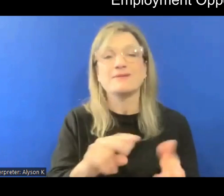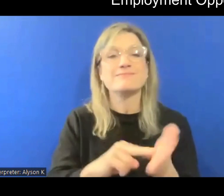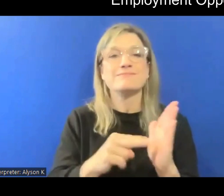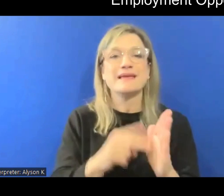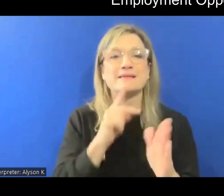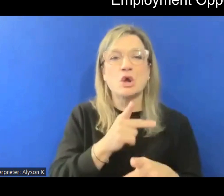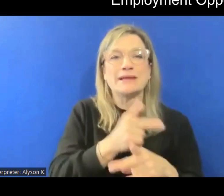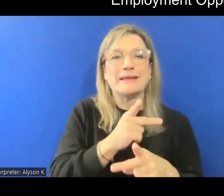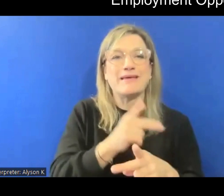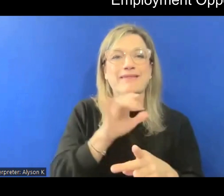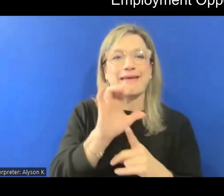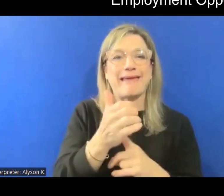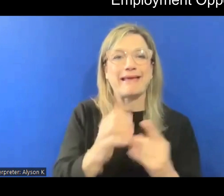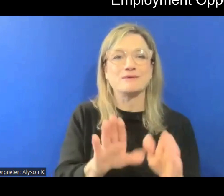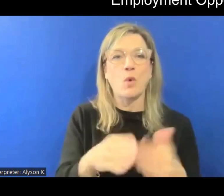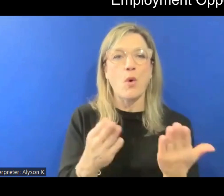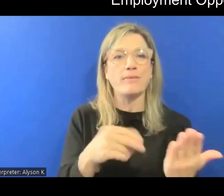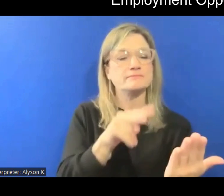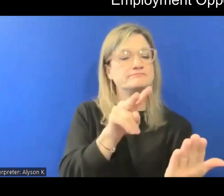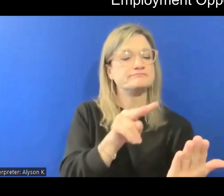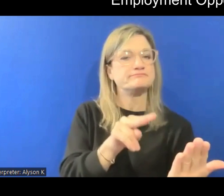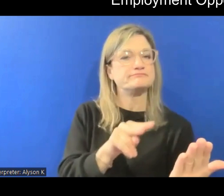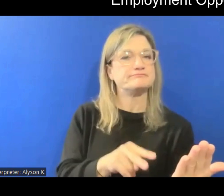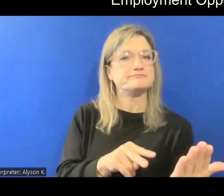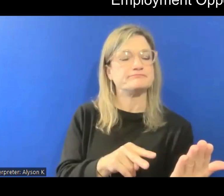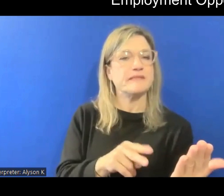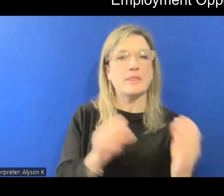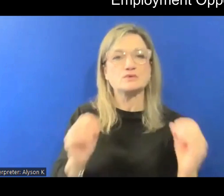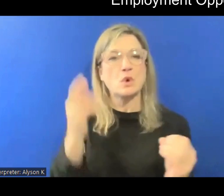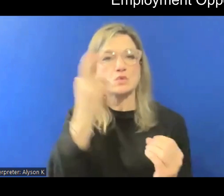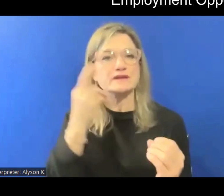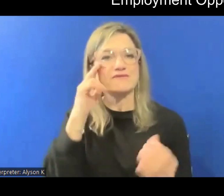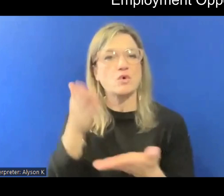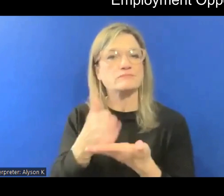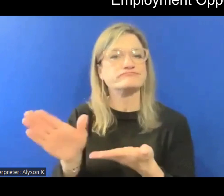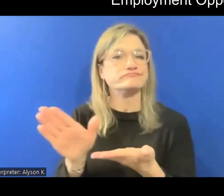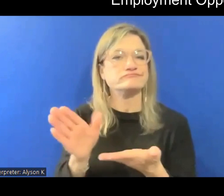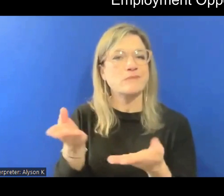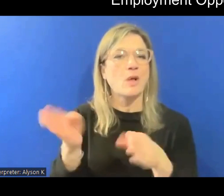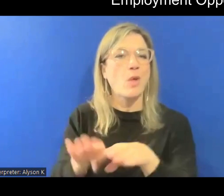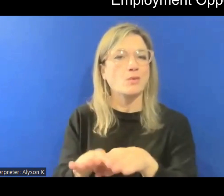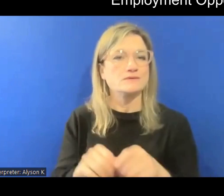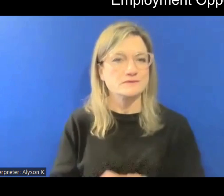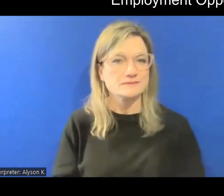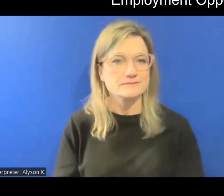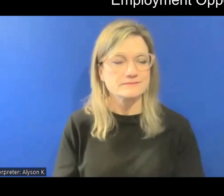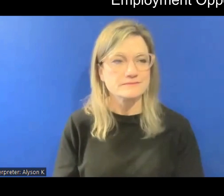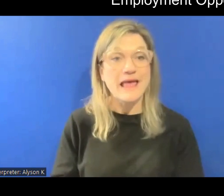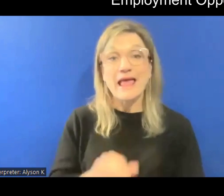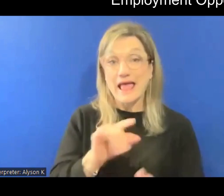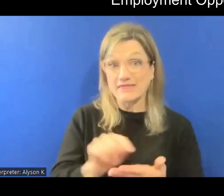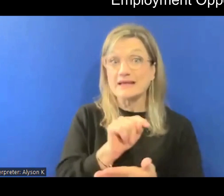case because there isn't a reason to dismiss it. At that point they send the parties to mandatory